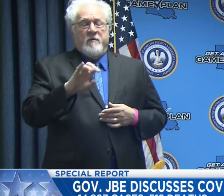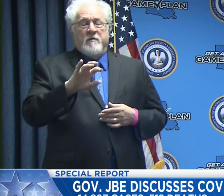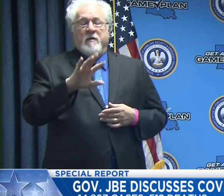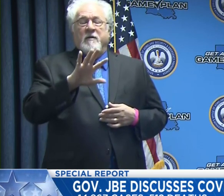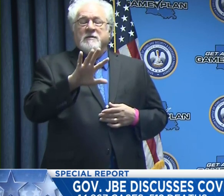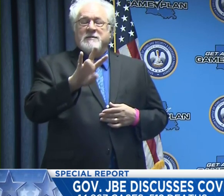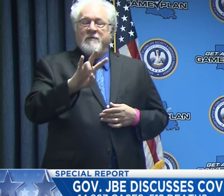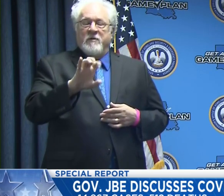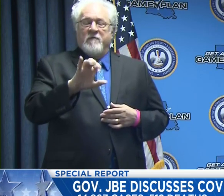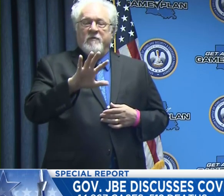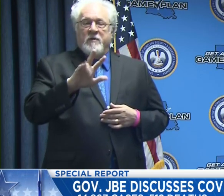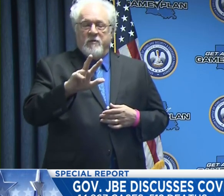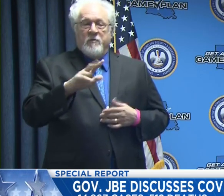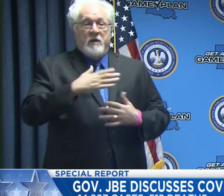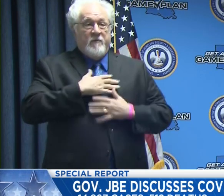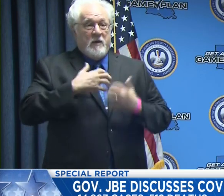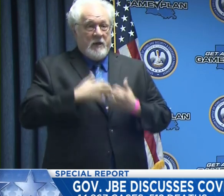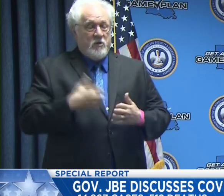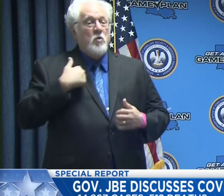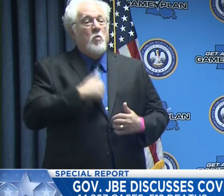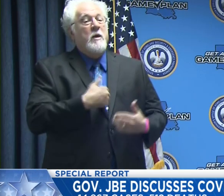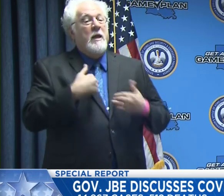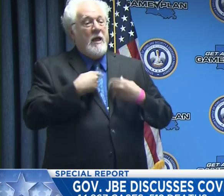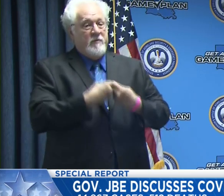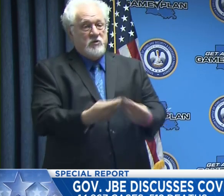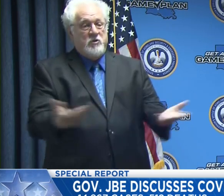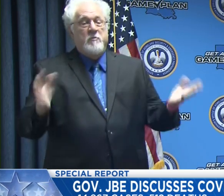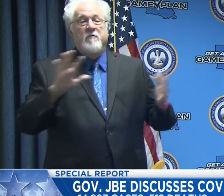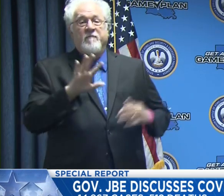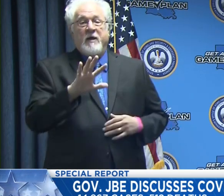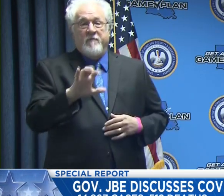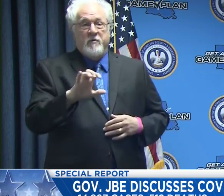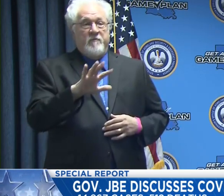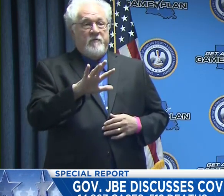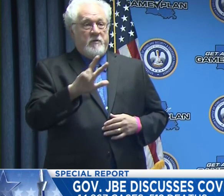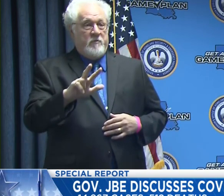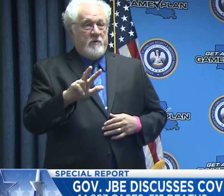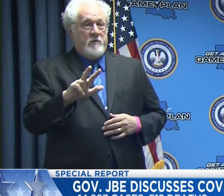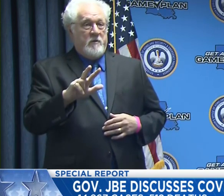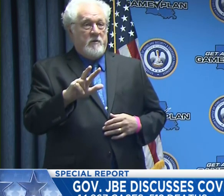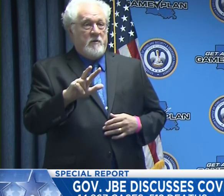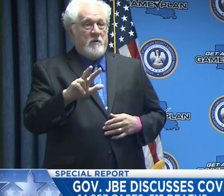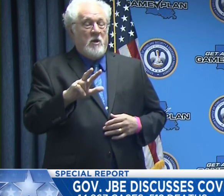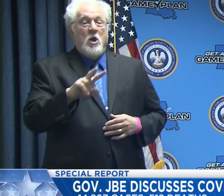ALL OF THIS IS TAKING PLACE AT THE SAME TIME, IS VERY HEAVILY.